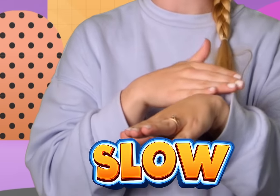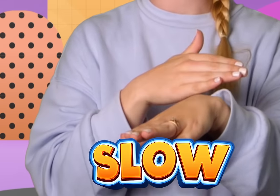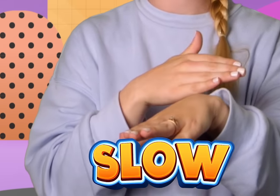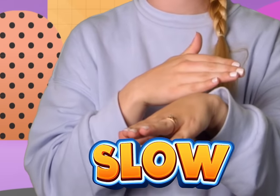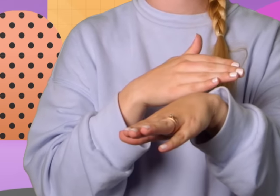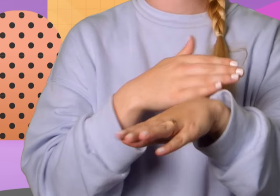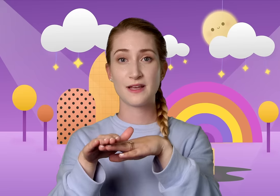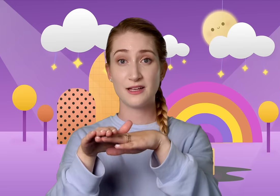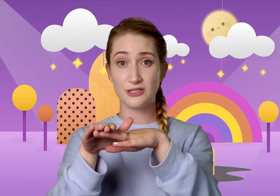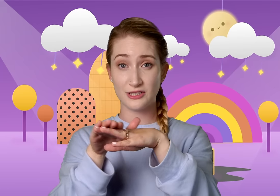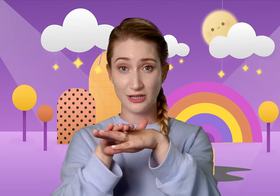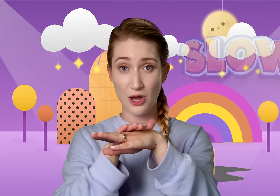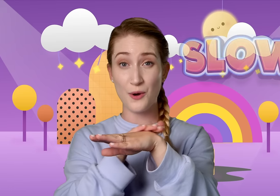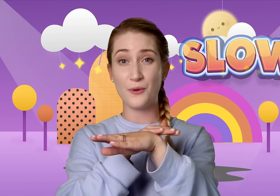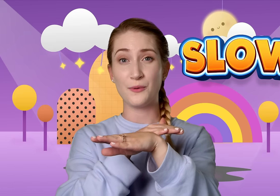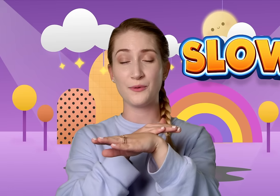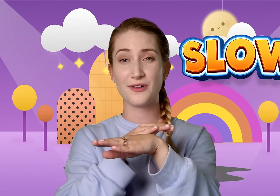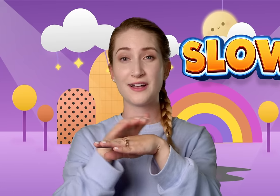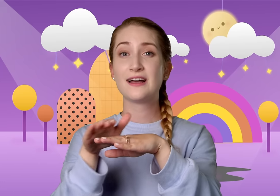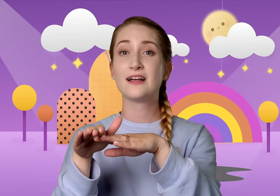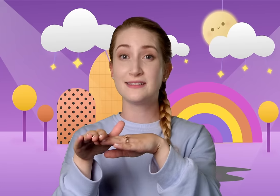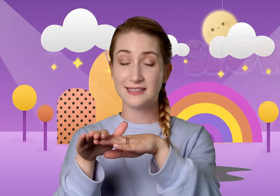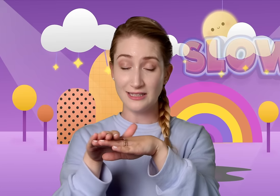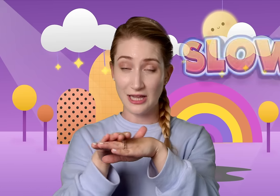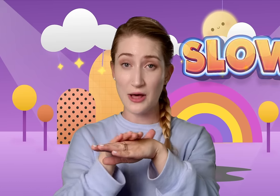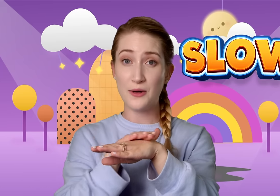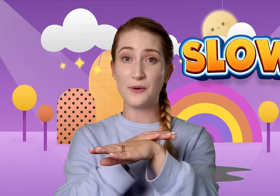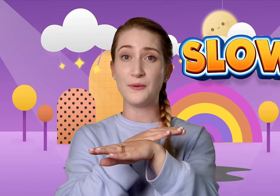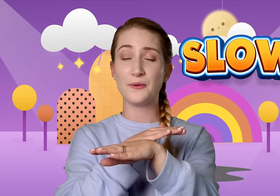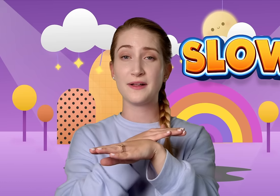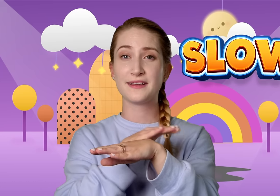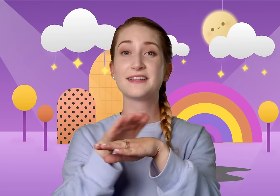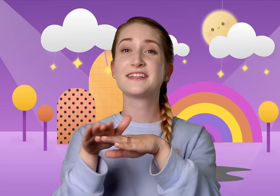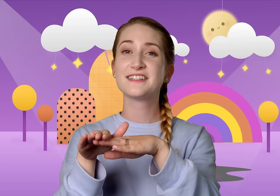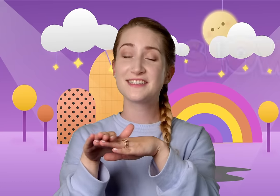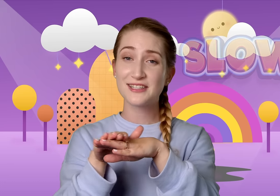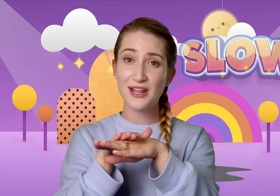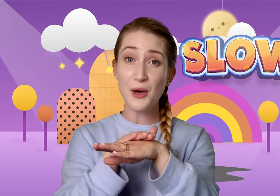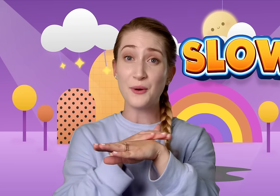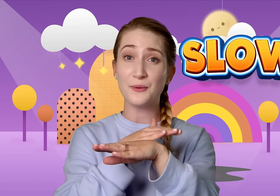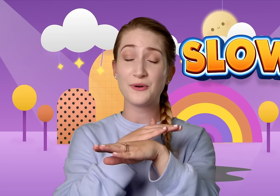slow, slow, slow, slow.